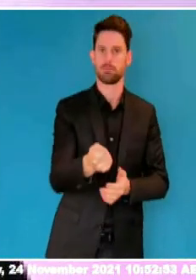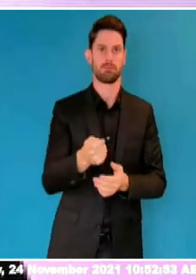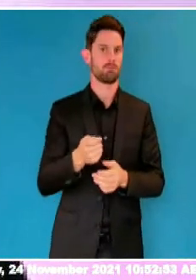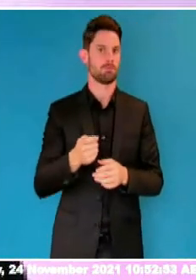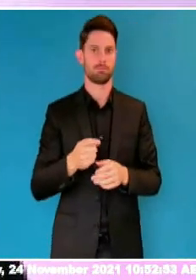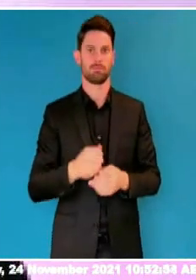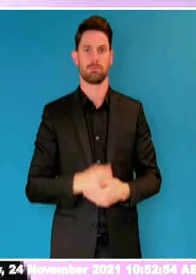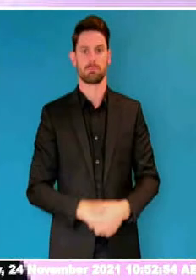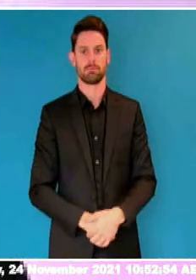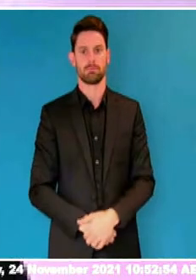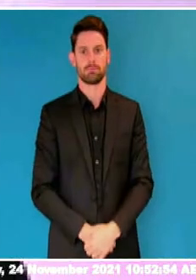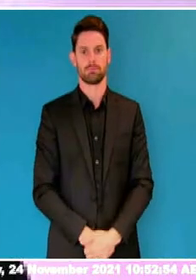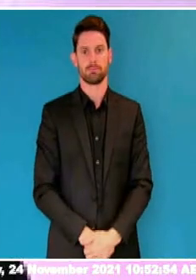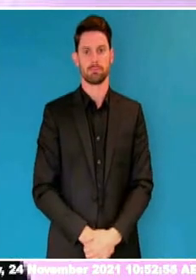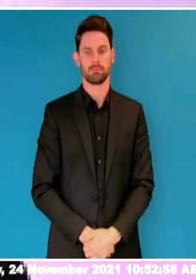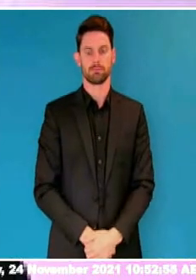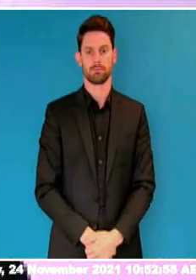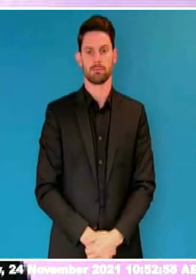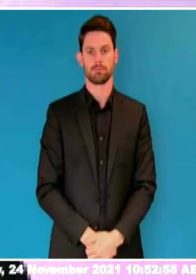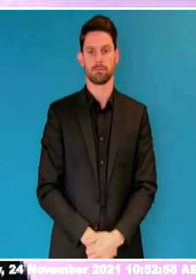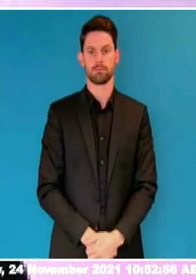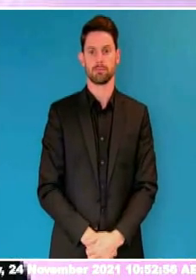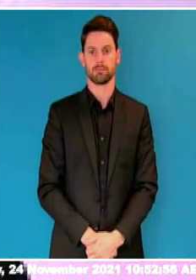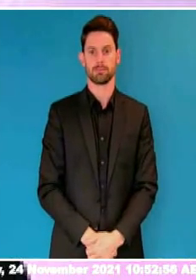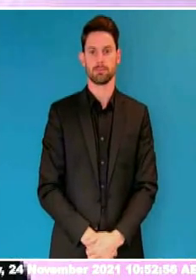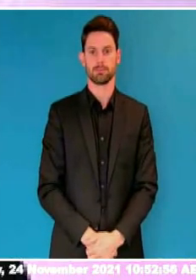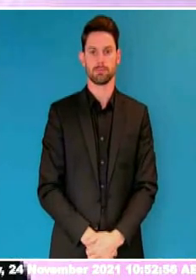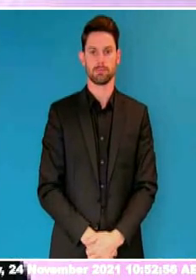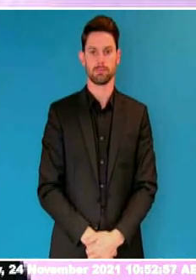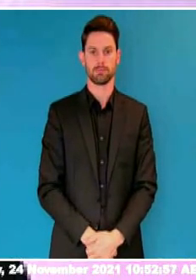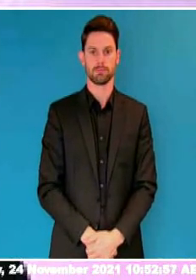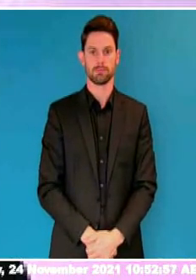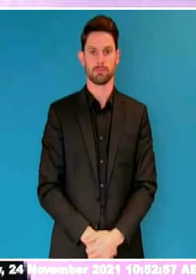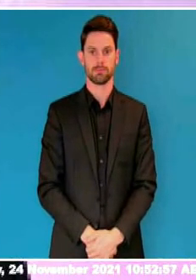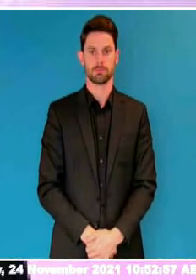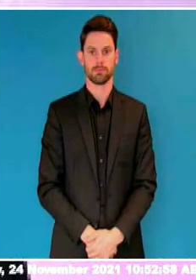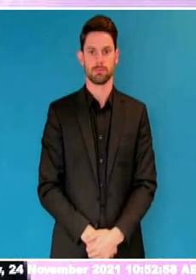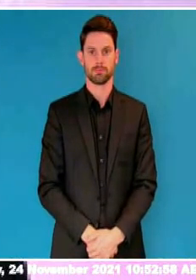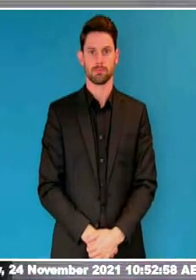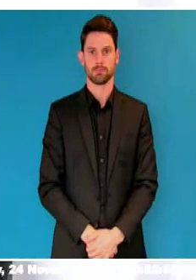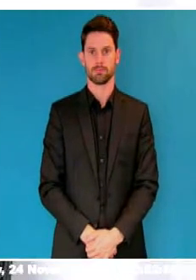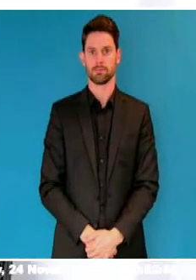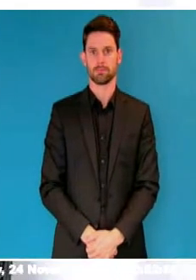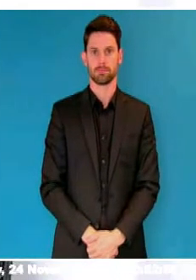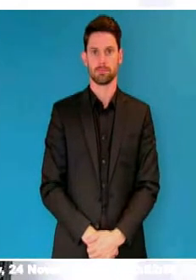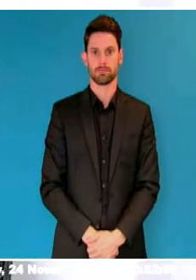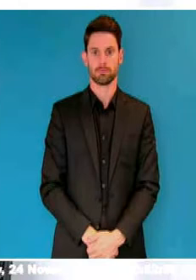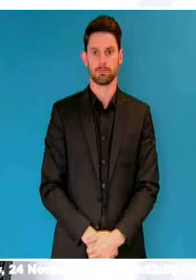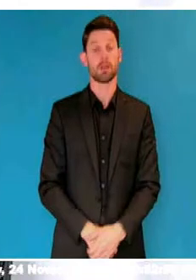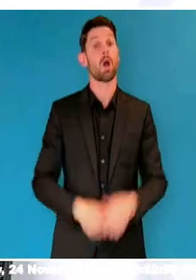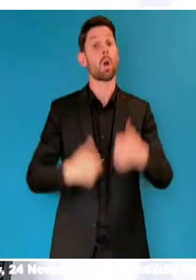Just picking up on the second reason that you've given, "not reasonably